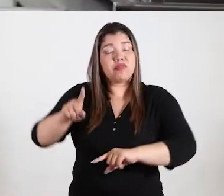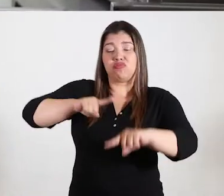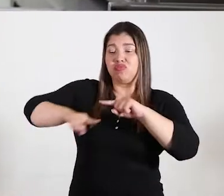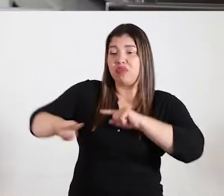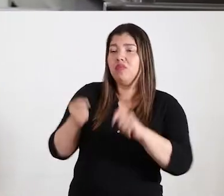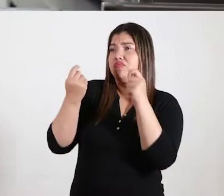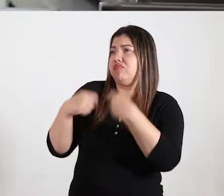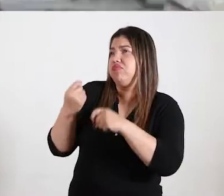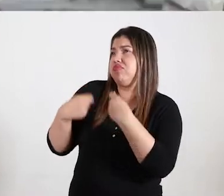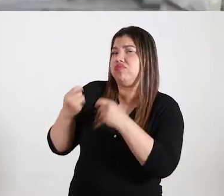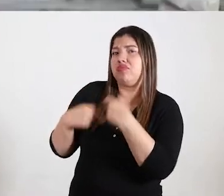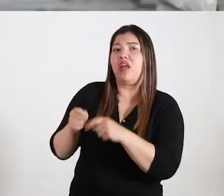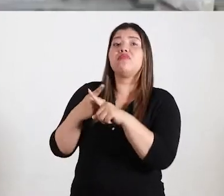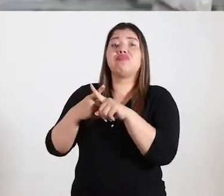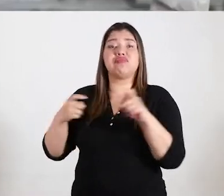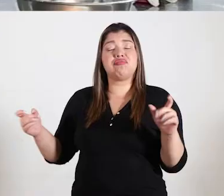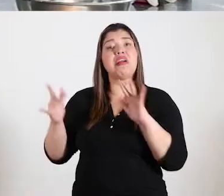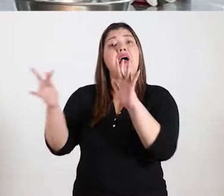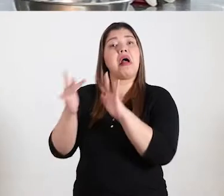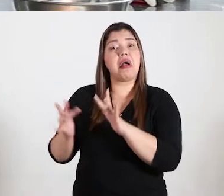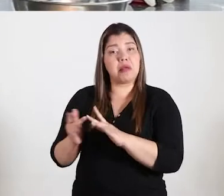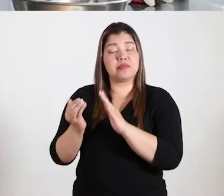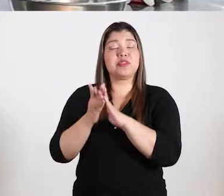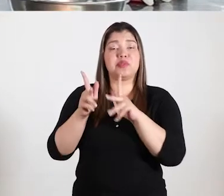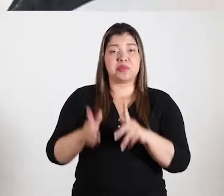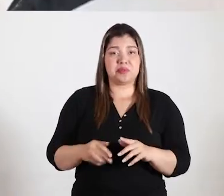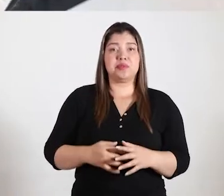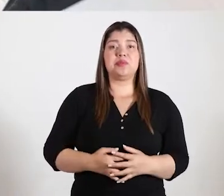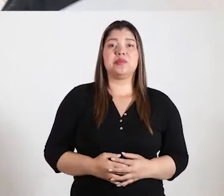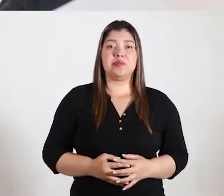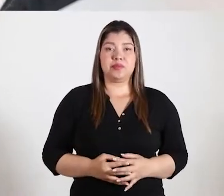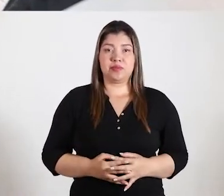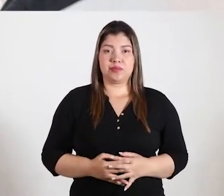The Technology in Environmental Management, is to support the